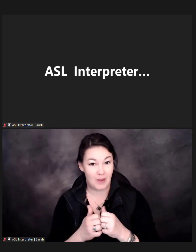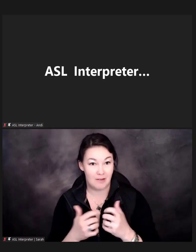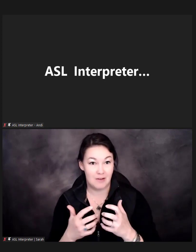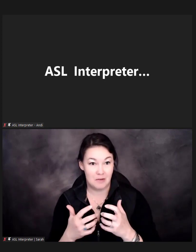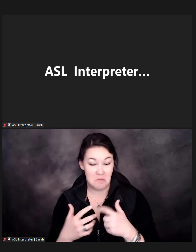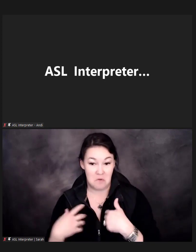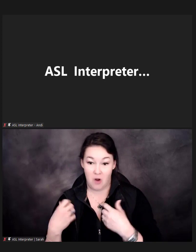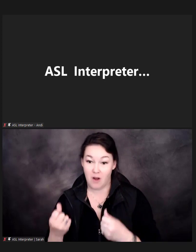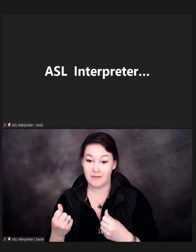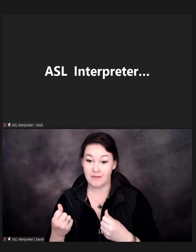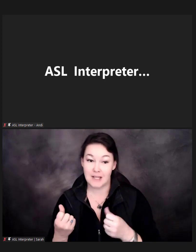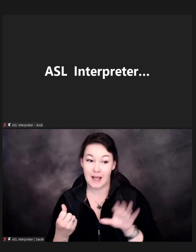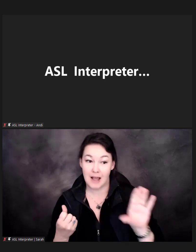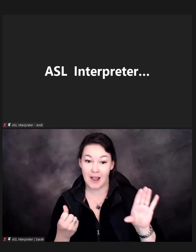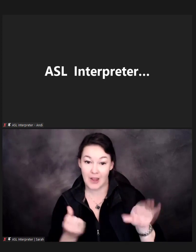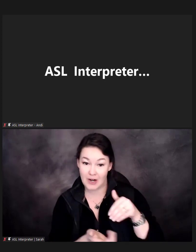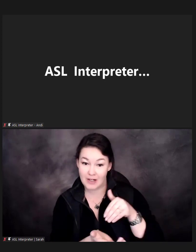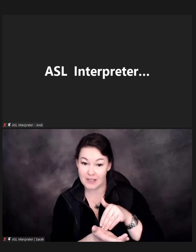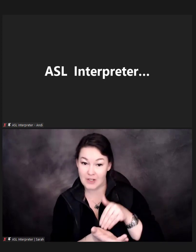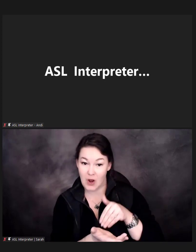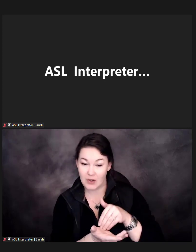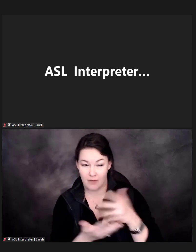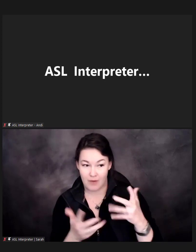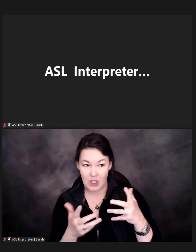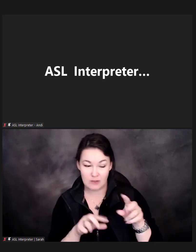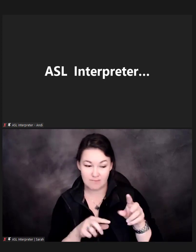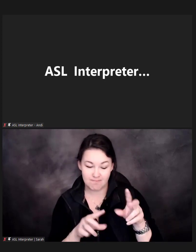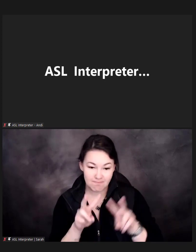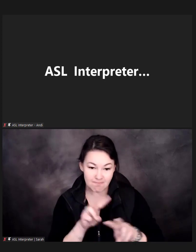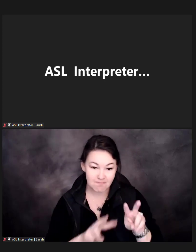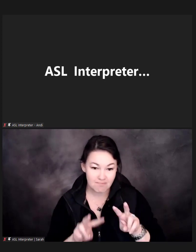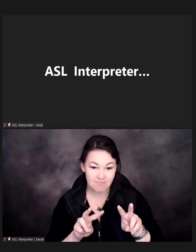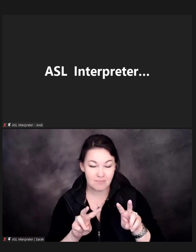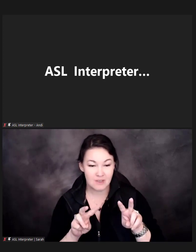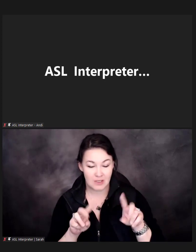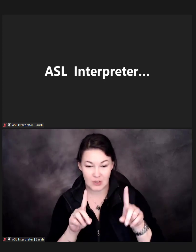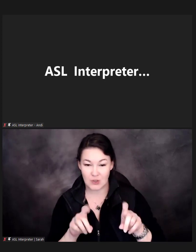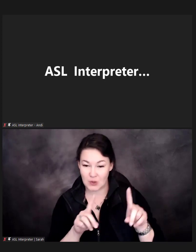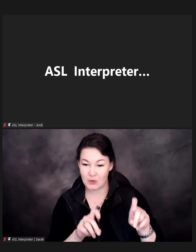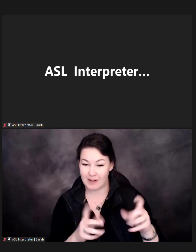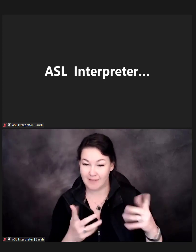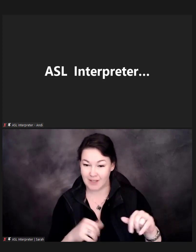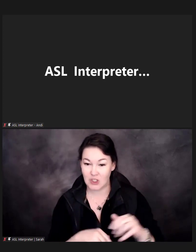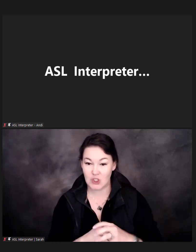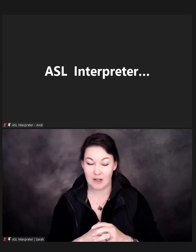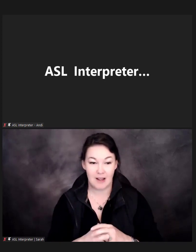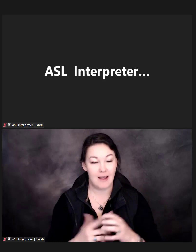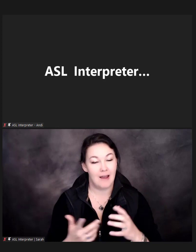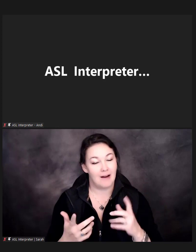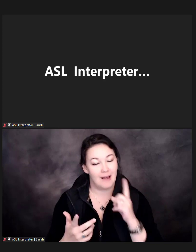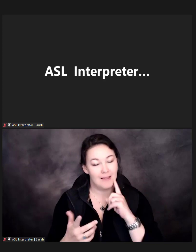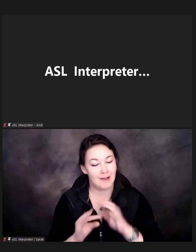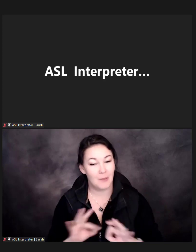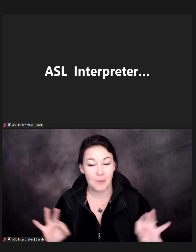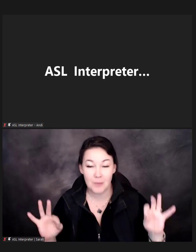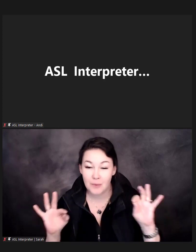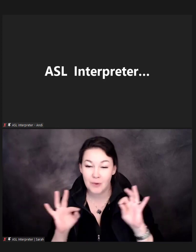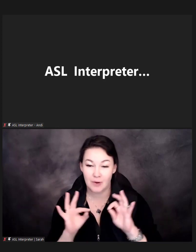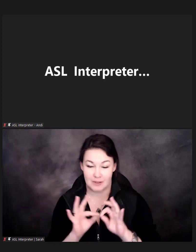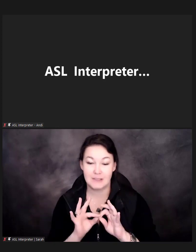perform a hearing screening, but I think it's really important to understand, um, and I really can't emphasize this enough as an